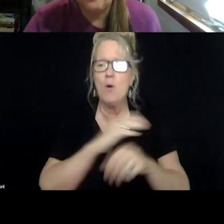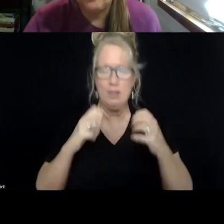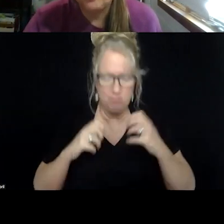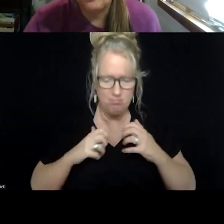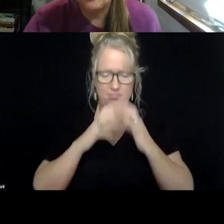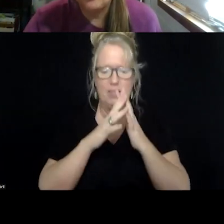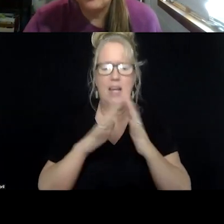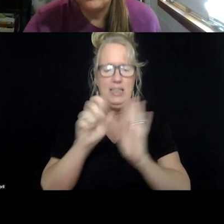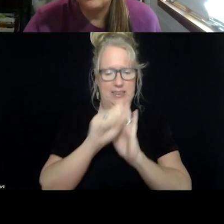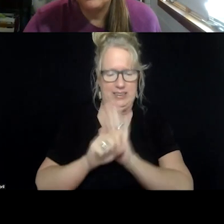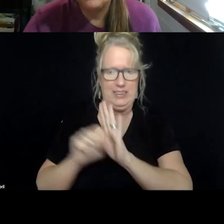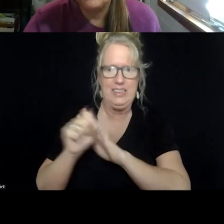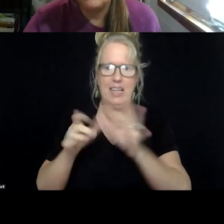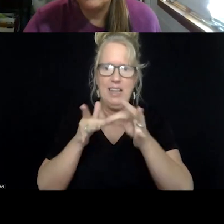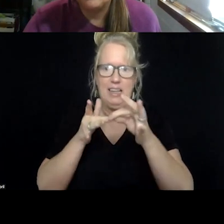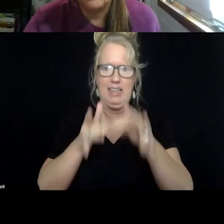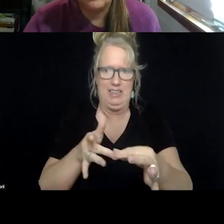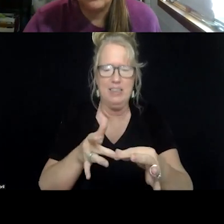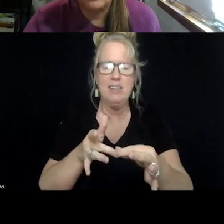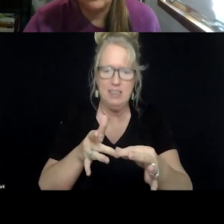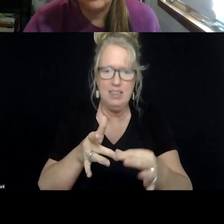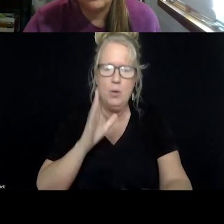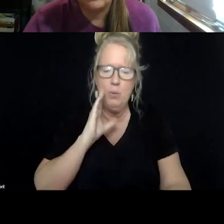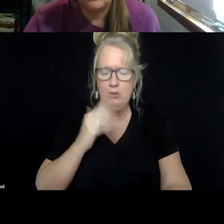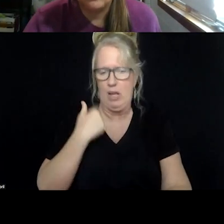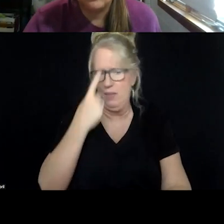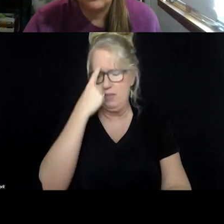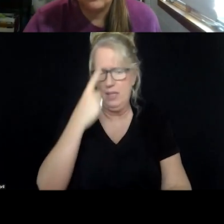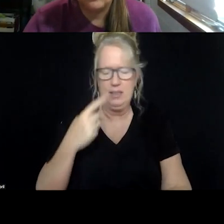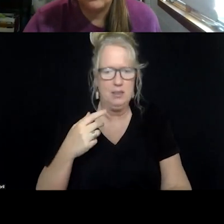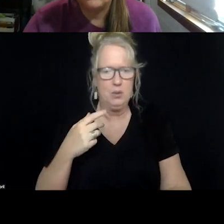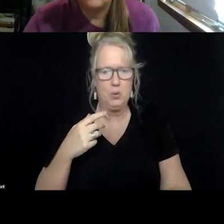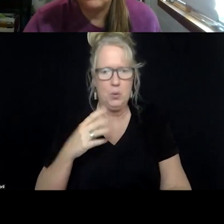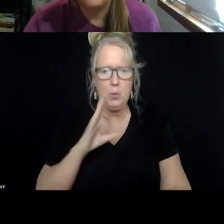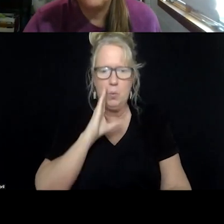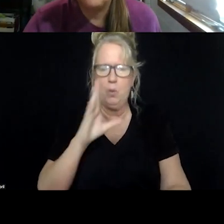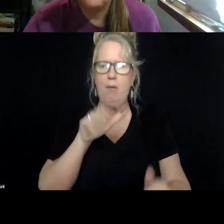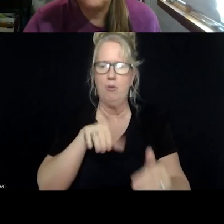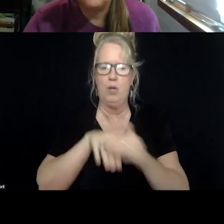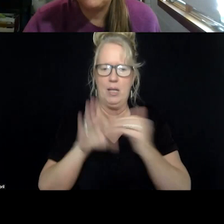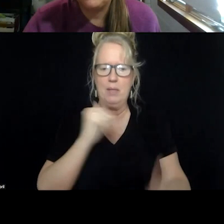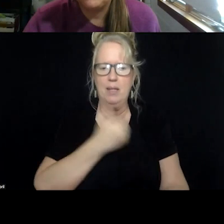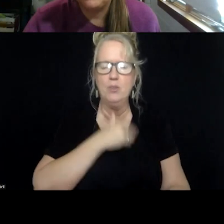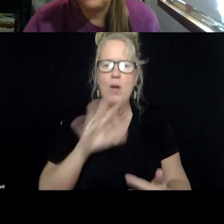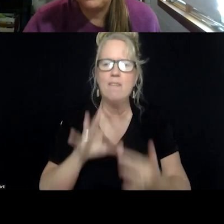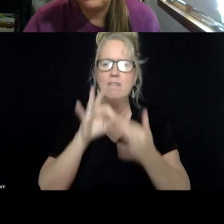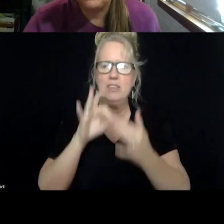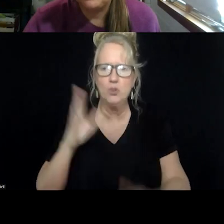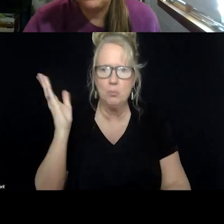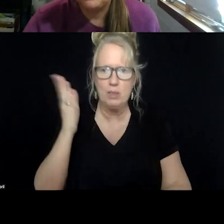GOING TO BE THE ONES LEADING THE WAY. I THINK WE ARE GOING TO ROLL INTO YOUR FEATURED PRESENTATION, WHICH